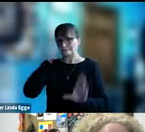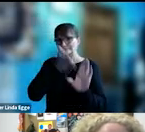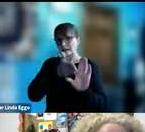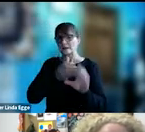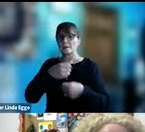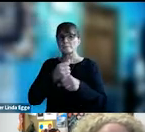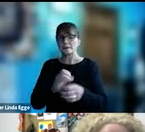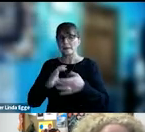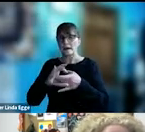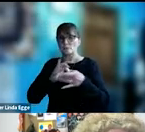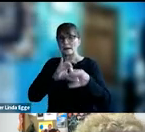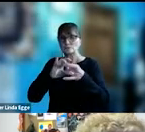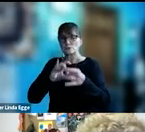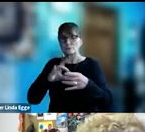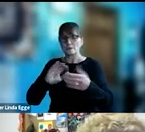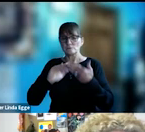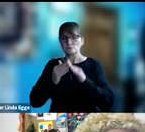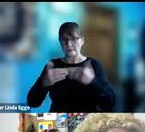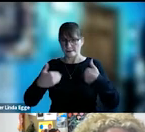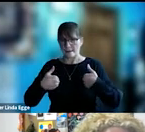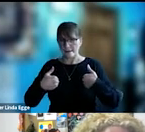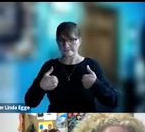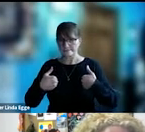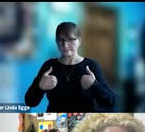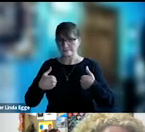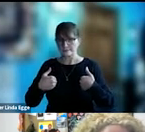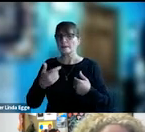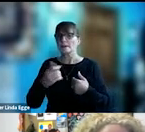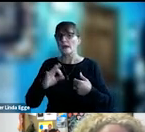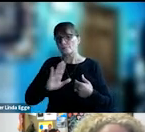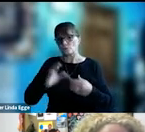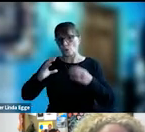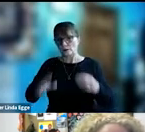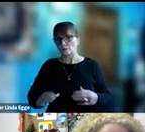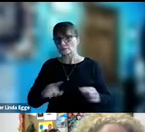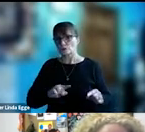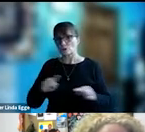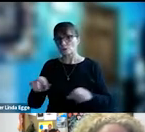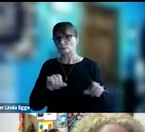you know, if your city has a... If your clients are all going to the same set of doctors